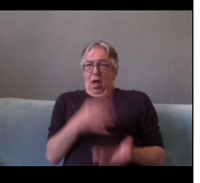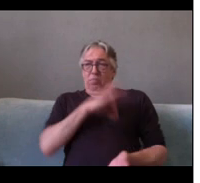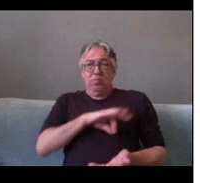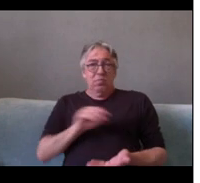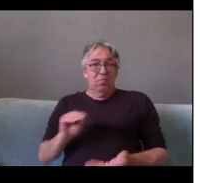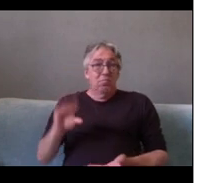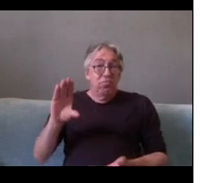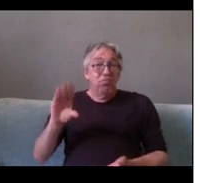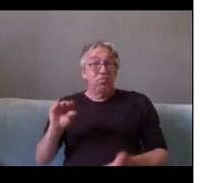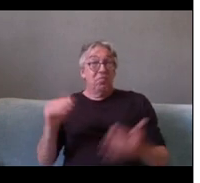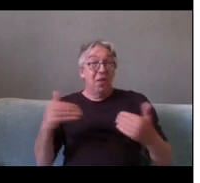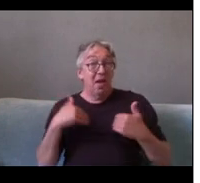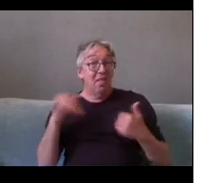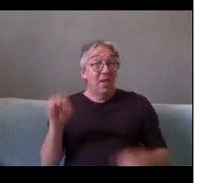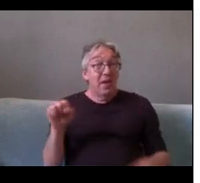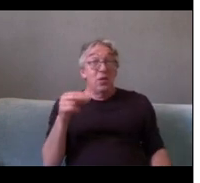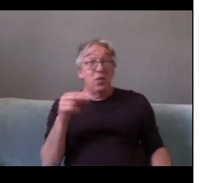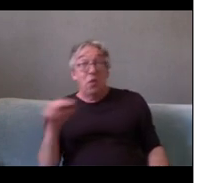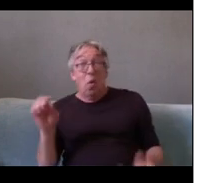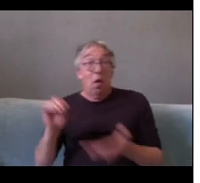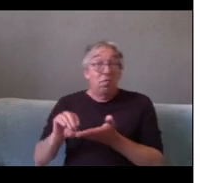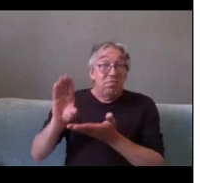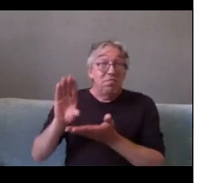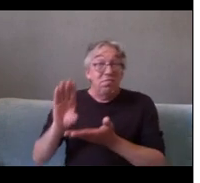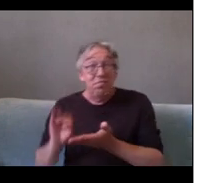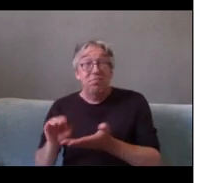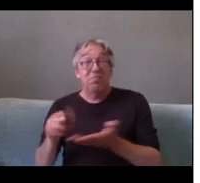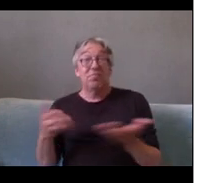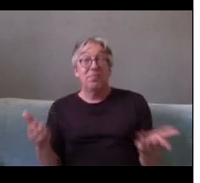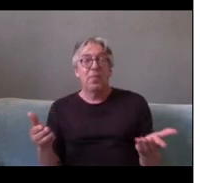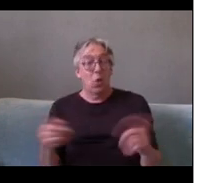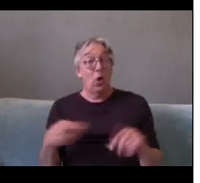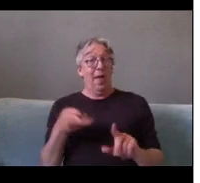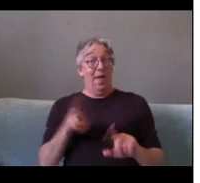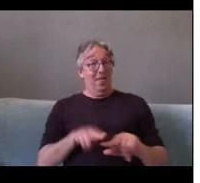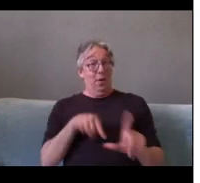So based on this statistical data it's possible to either plan